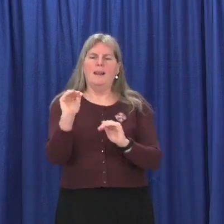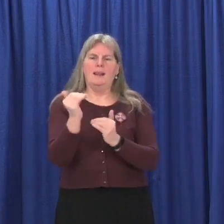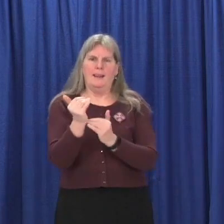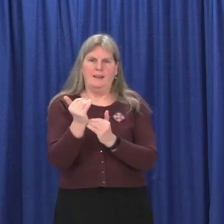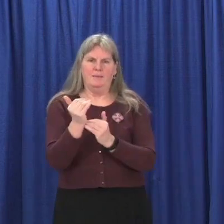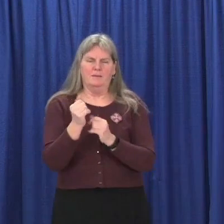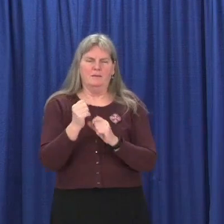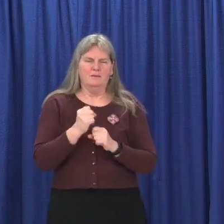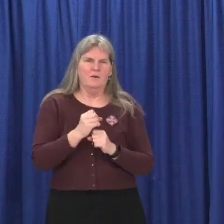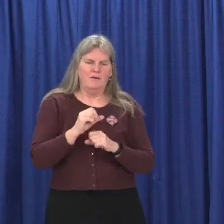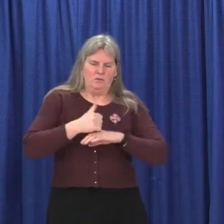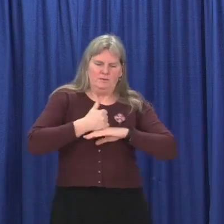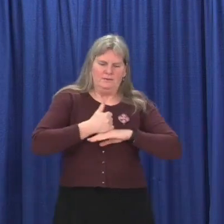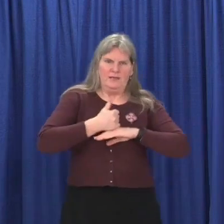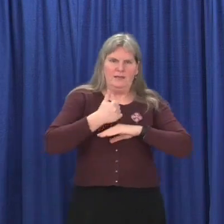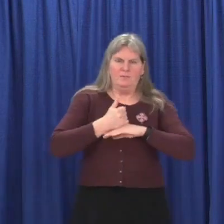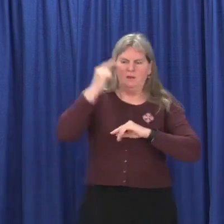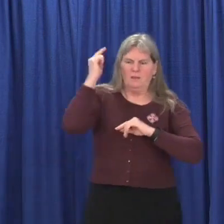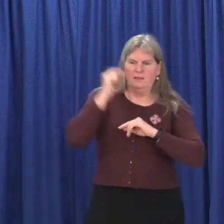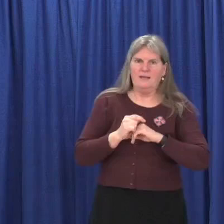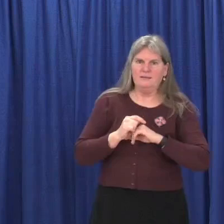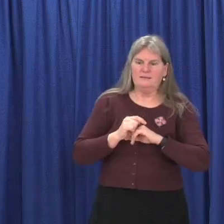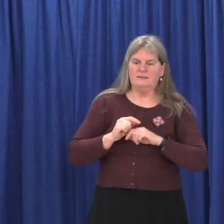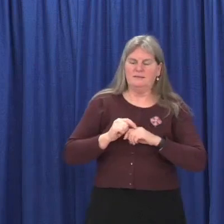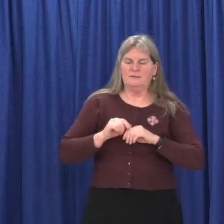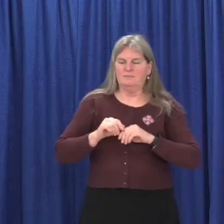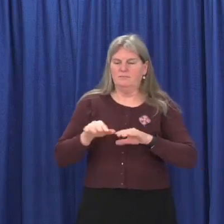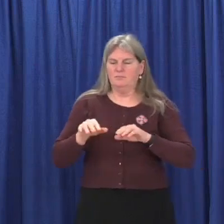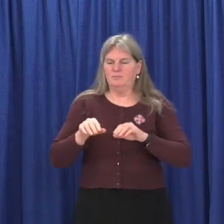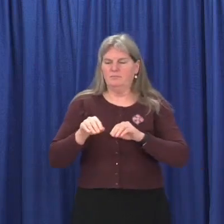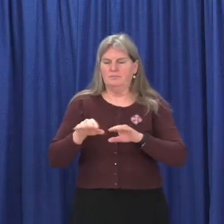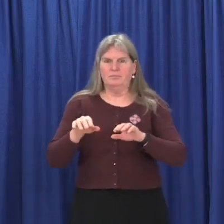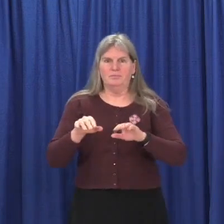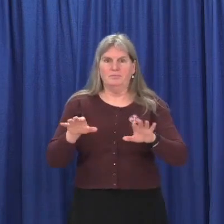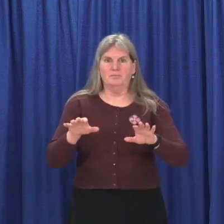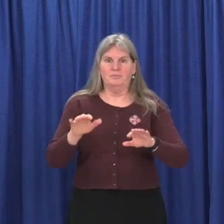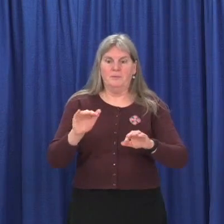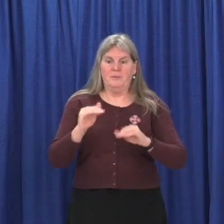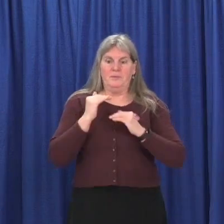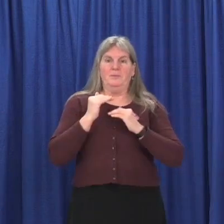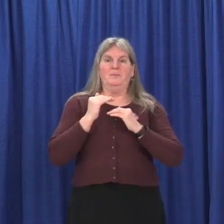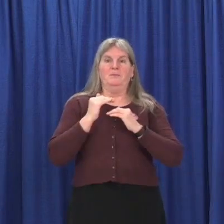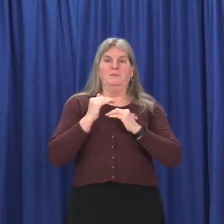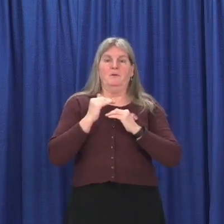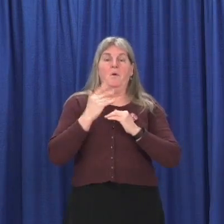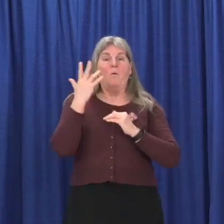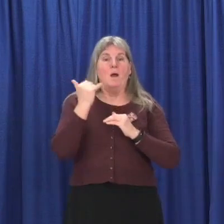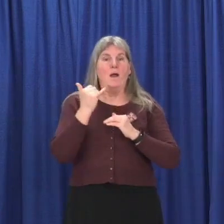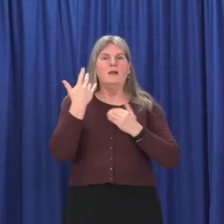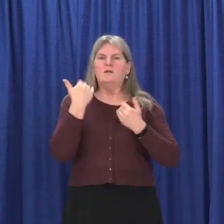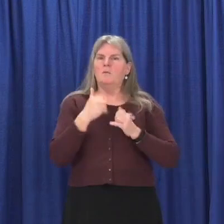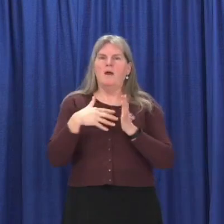of measures to reduce transmission in our community in order to reduce the number of vulnerable people who'll become infected.